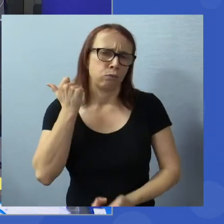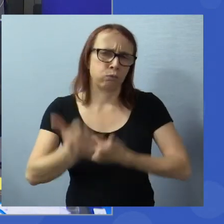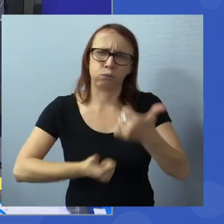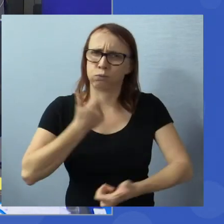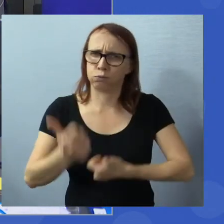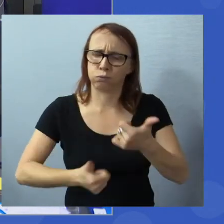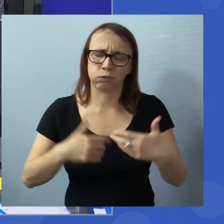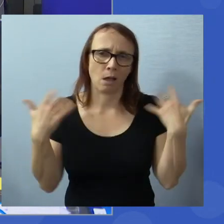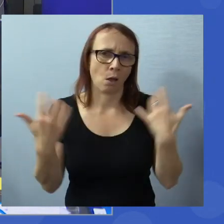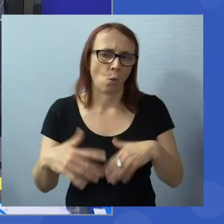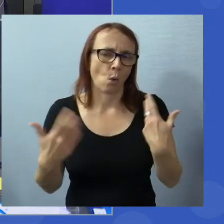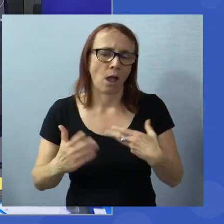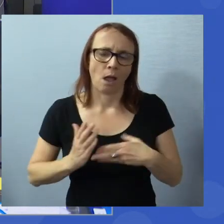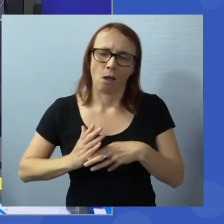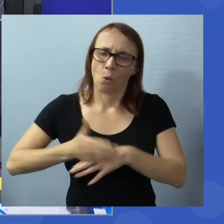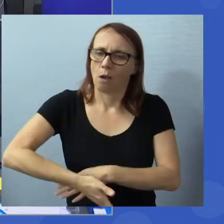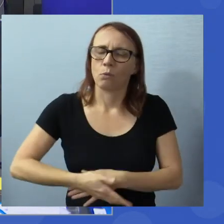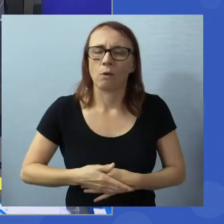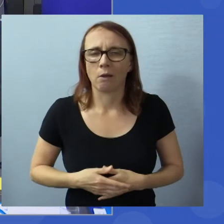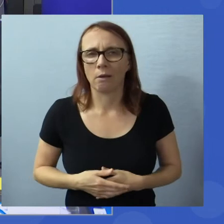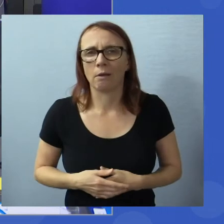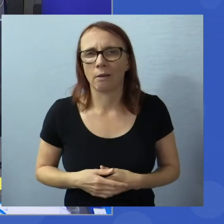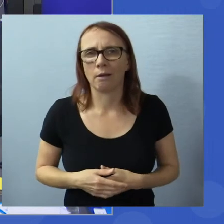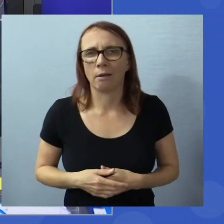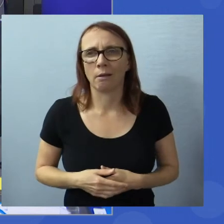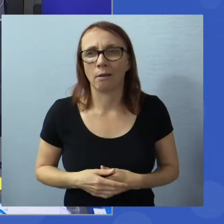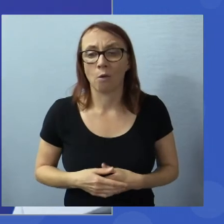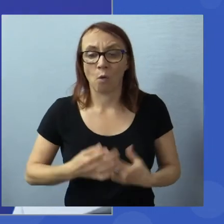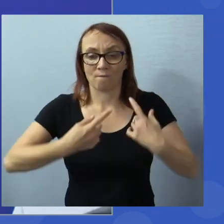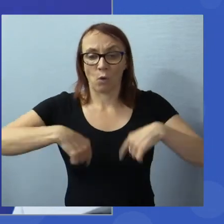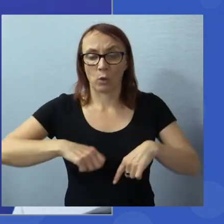work I mean one of the big issues for us in the Secretariat and in the design